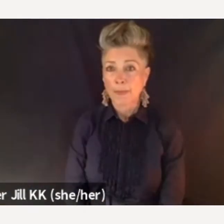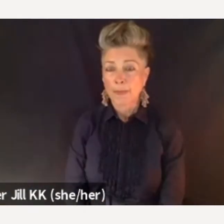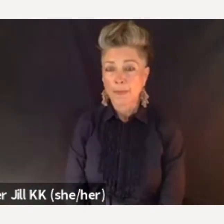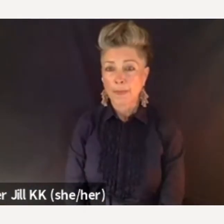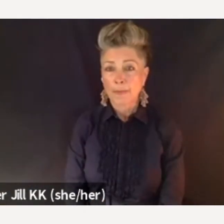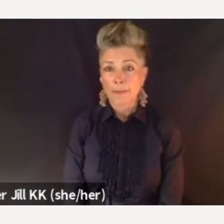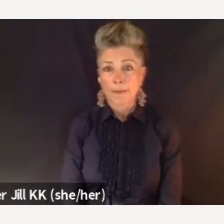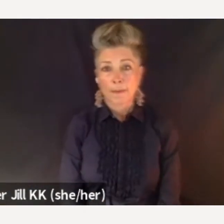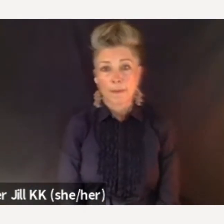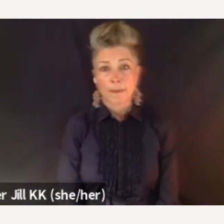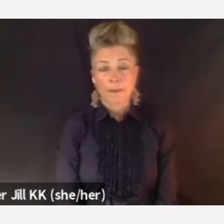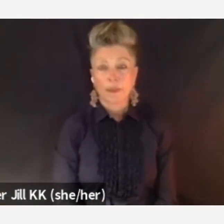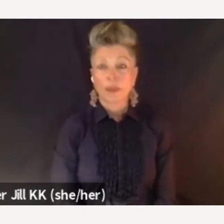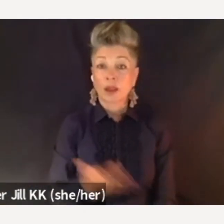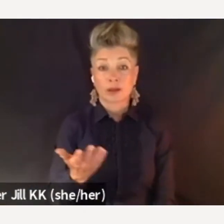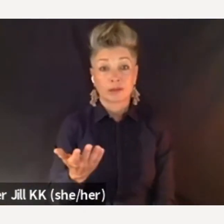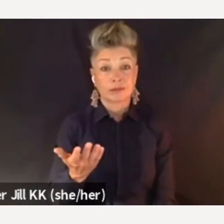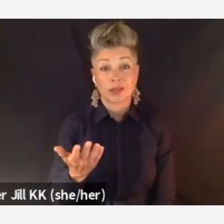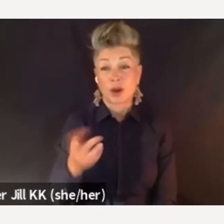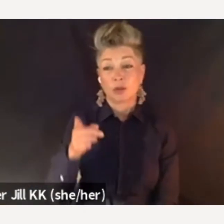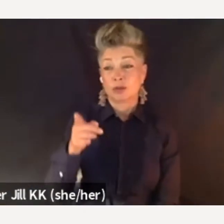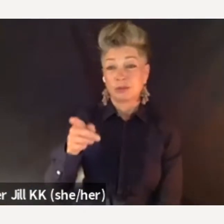You may not personally have been